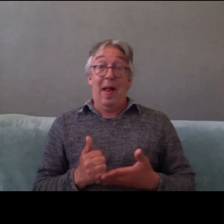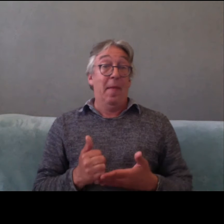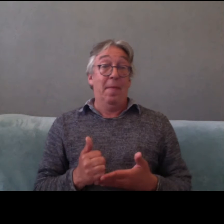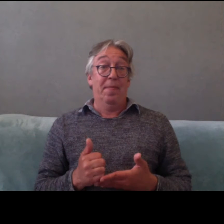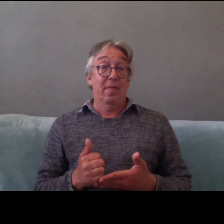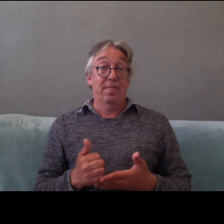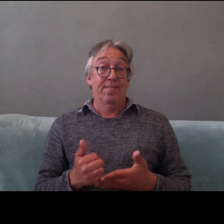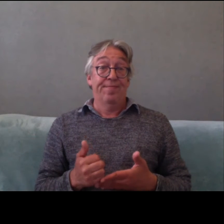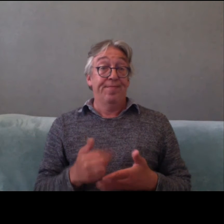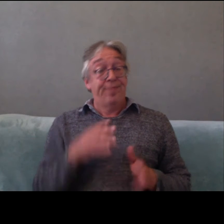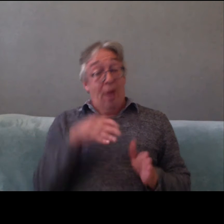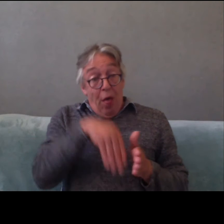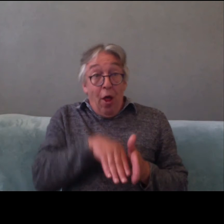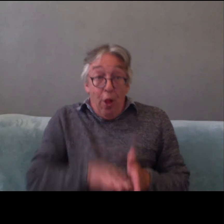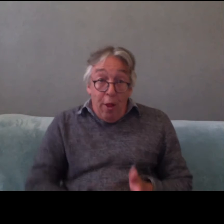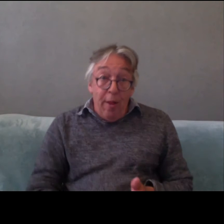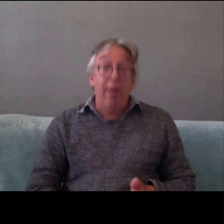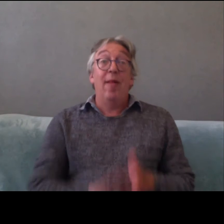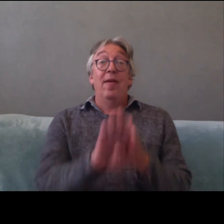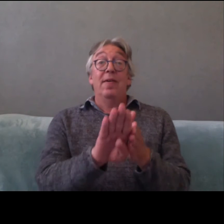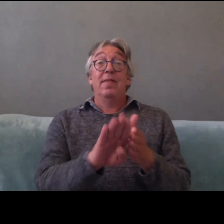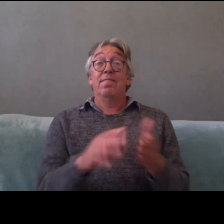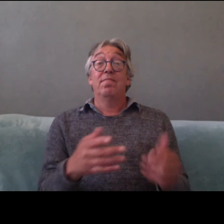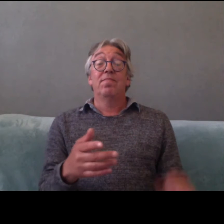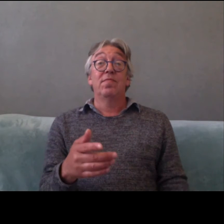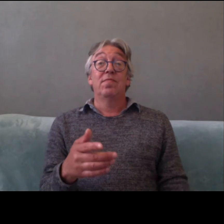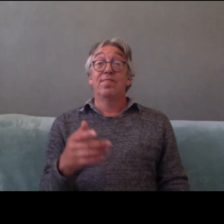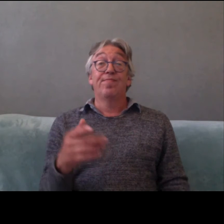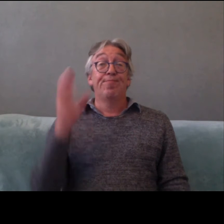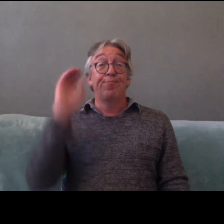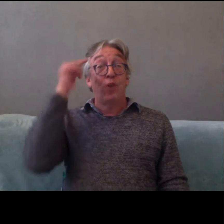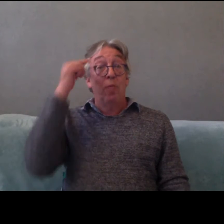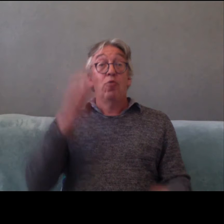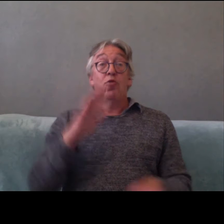of European money for those soft projects